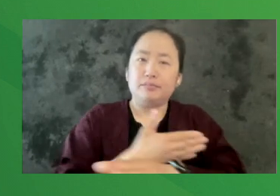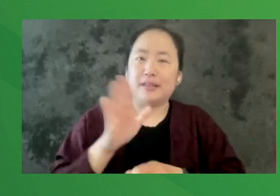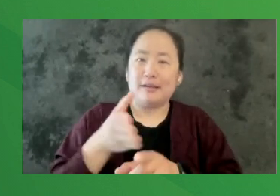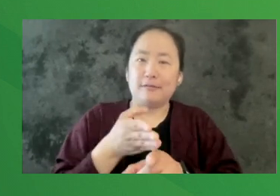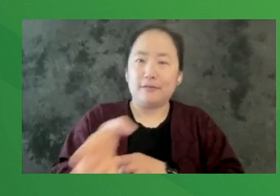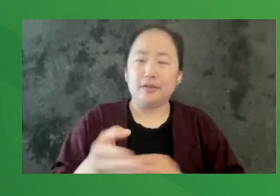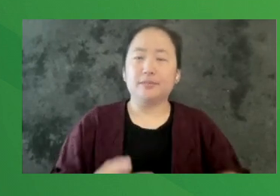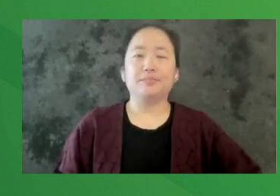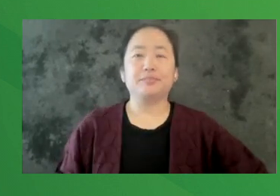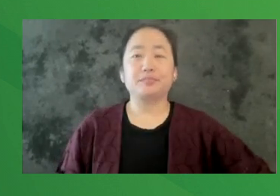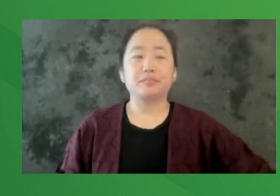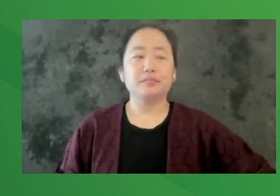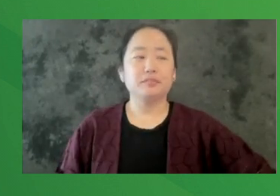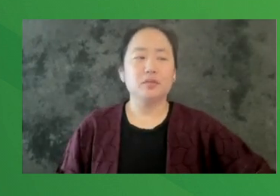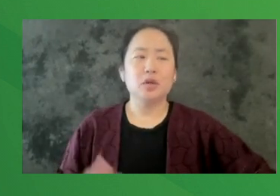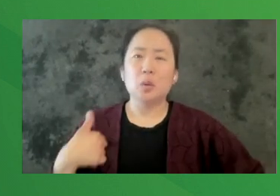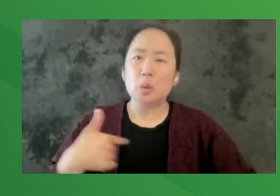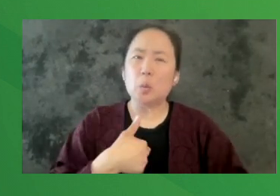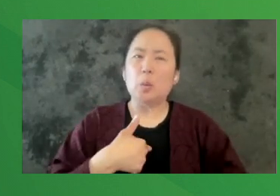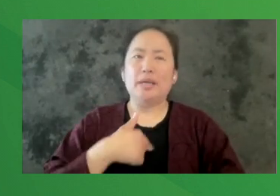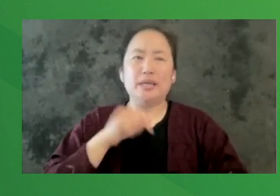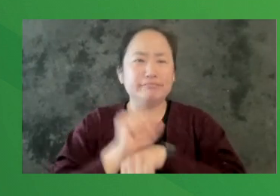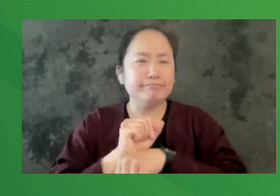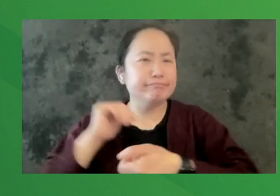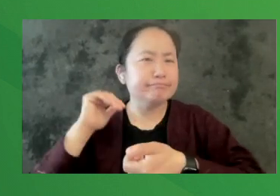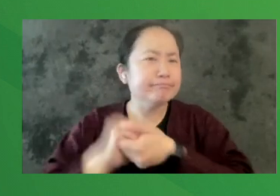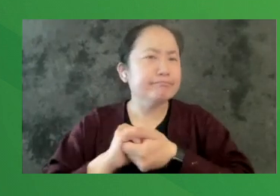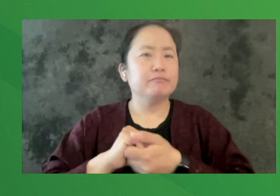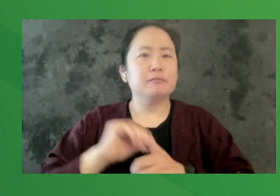other nonprofit organizations, federal agencies, there are other associations